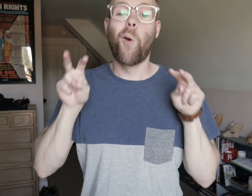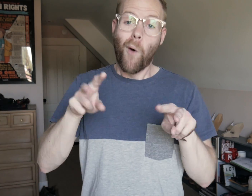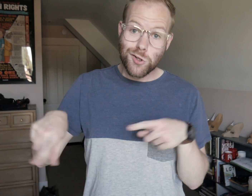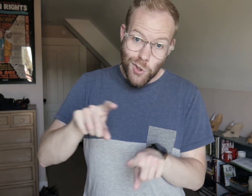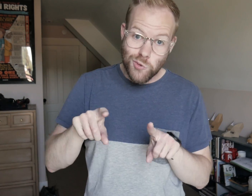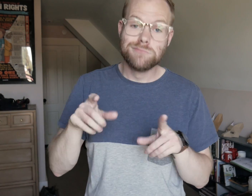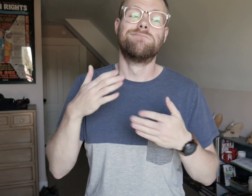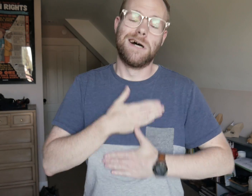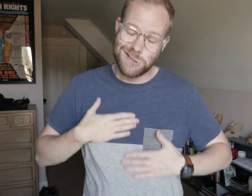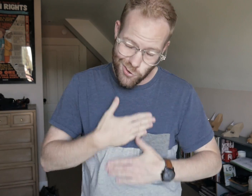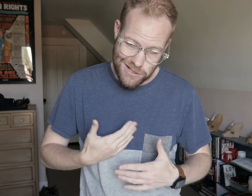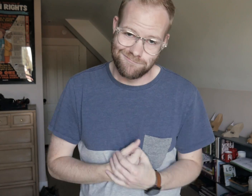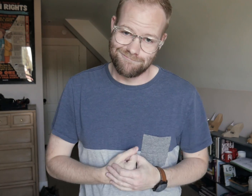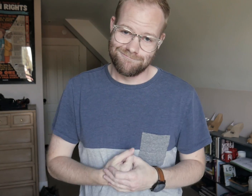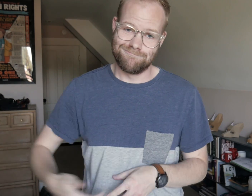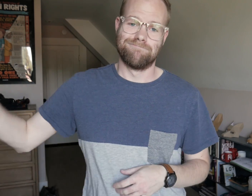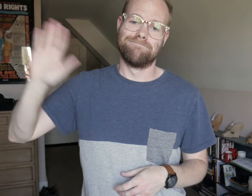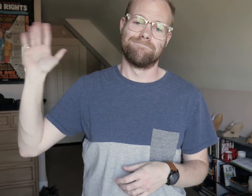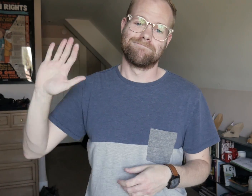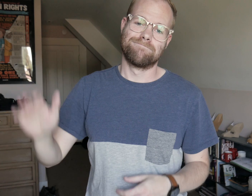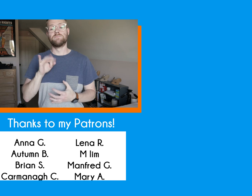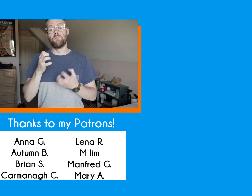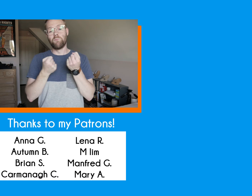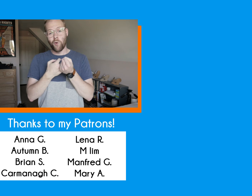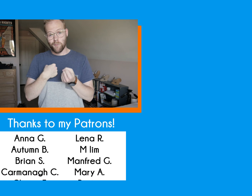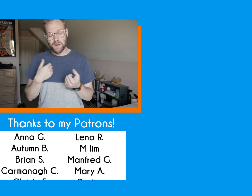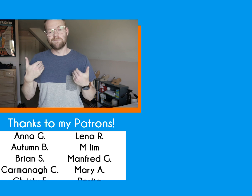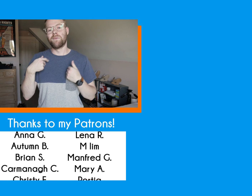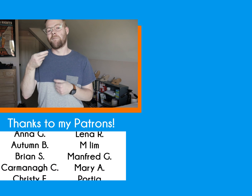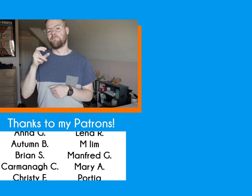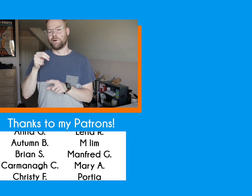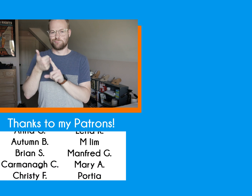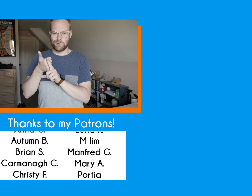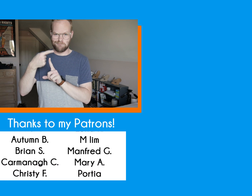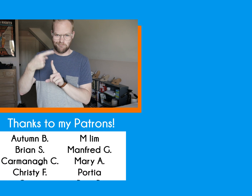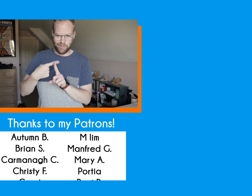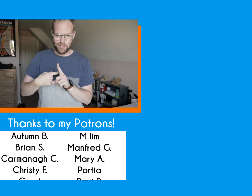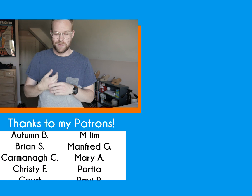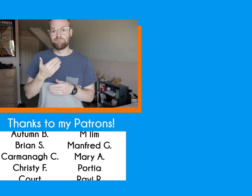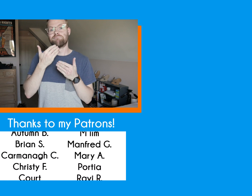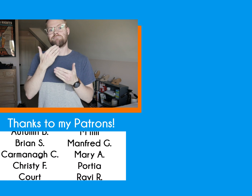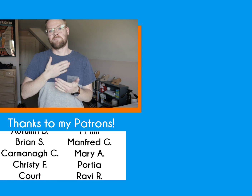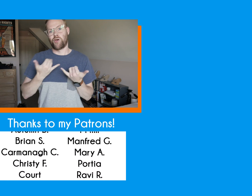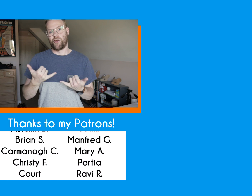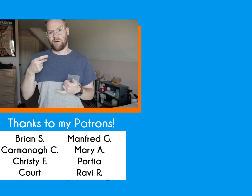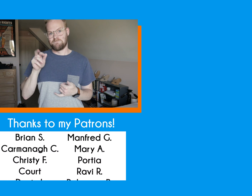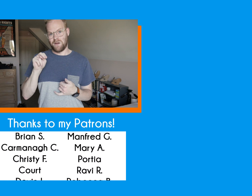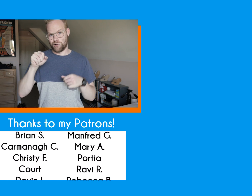Watch those and enjoy! Bye. If you want to support me, I have Patreon, which is monthly. Thank you to my current Patrons.